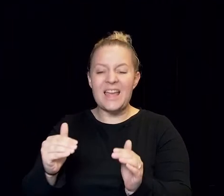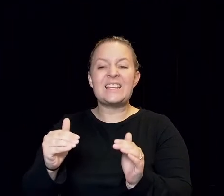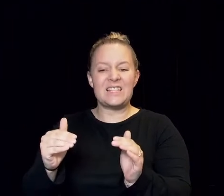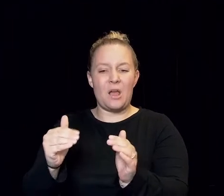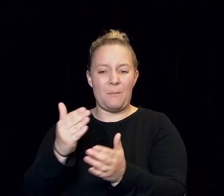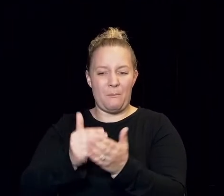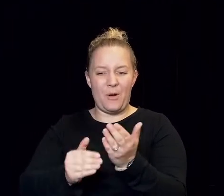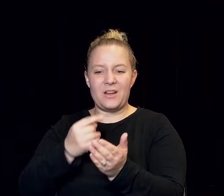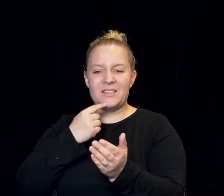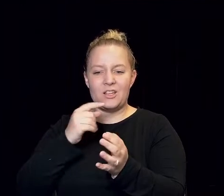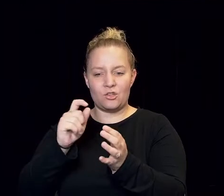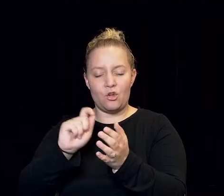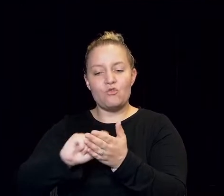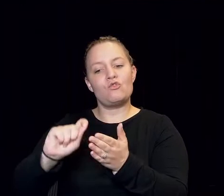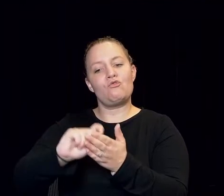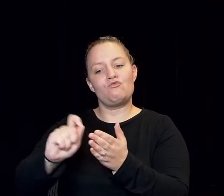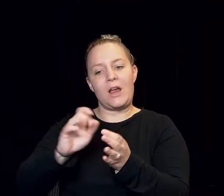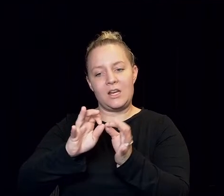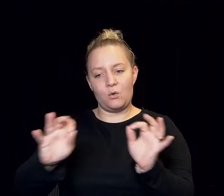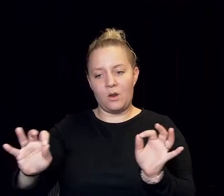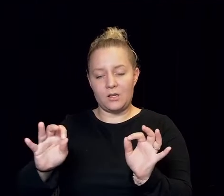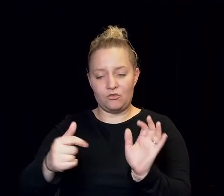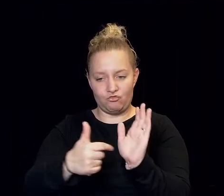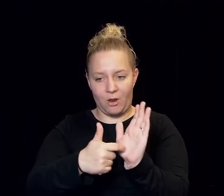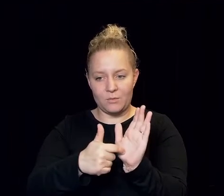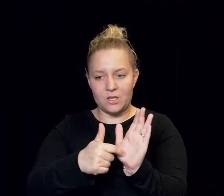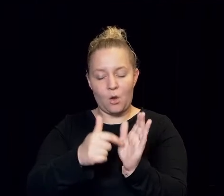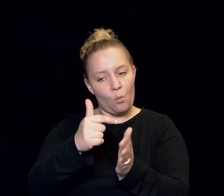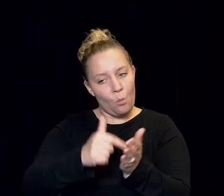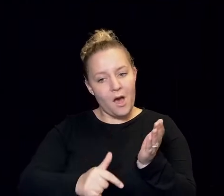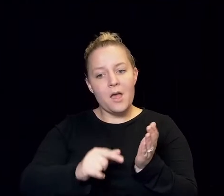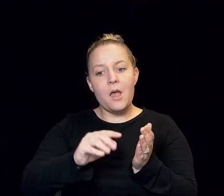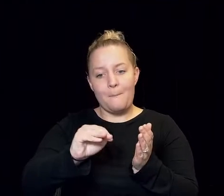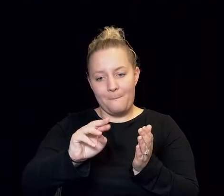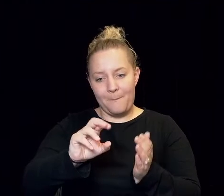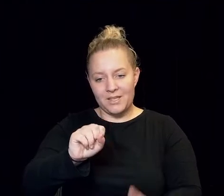to represent what Mrs. Roberts did when she split her cookie cakes up into 8